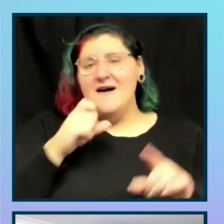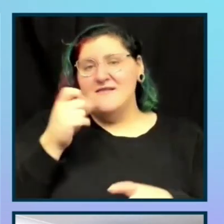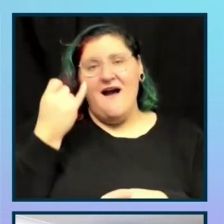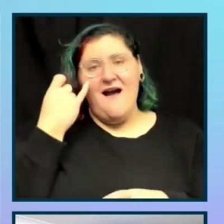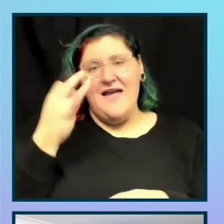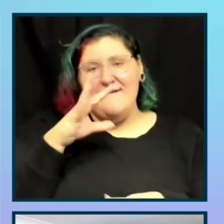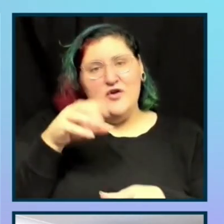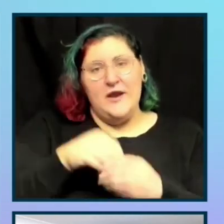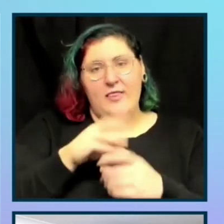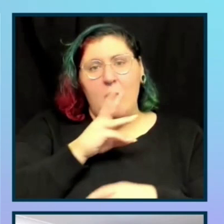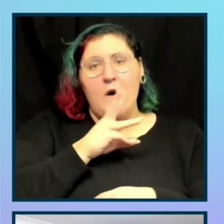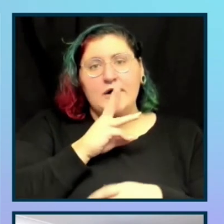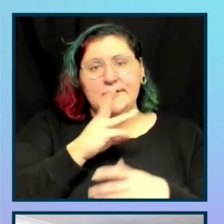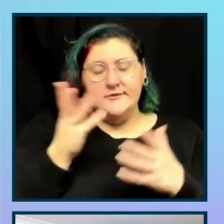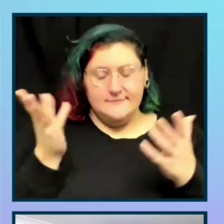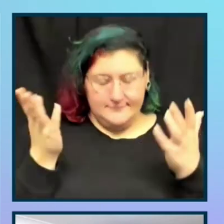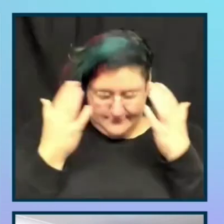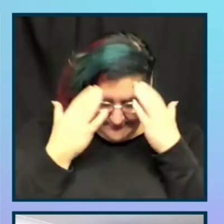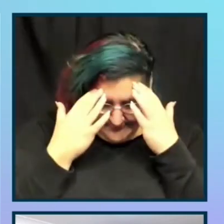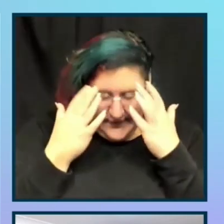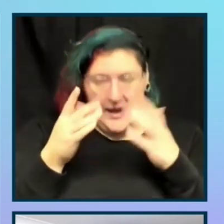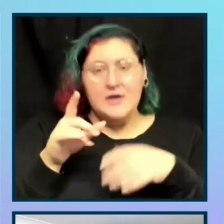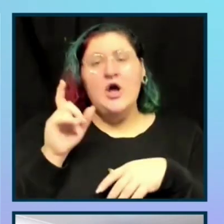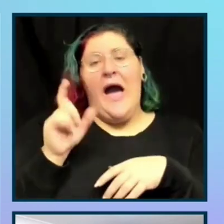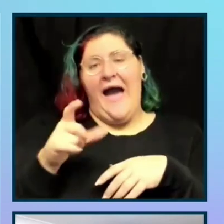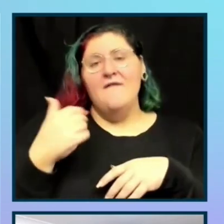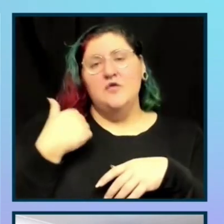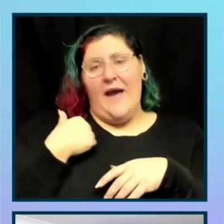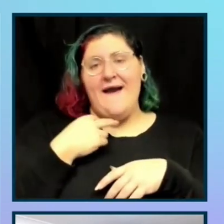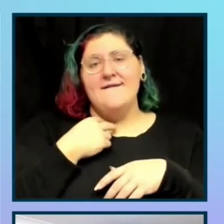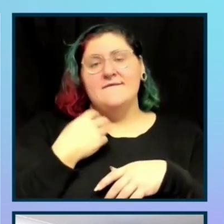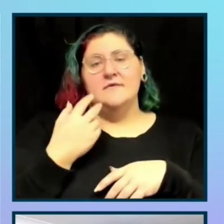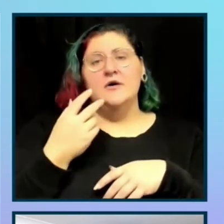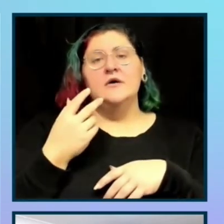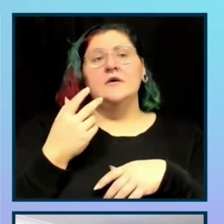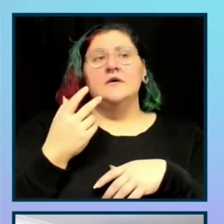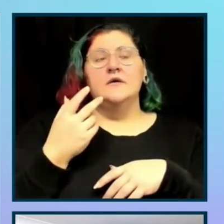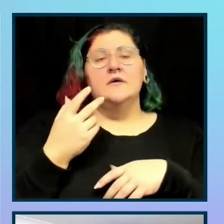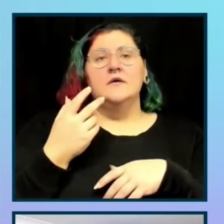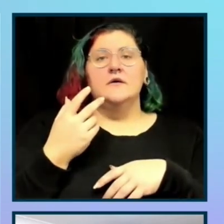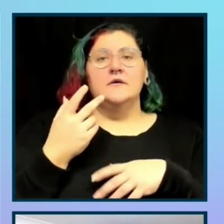forward to tad, turn left a smidge. And you go from there again as I say, not ideal,